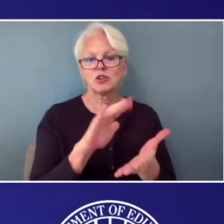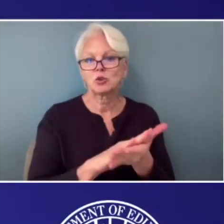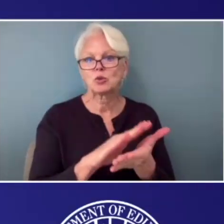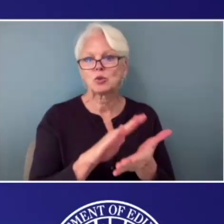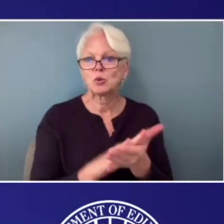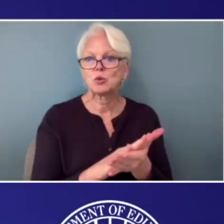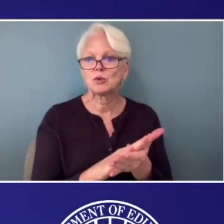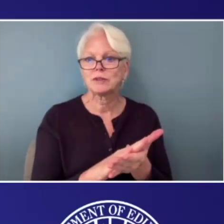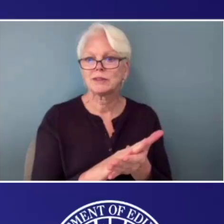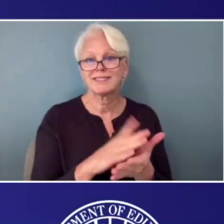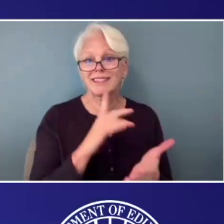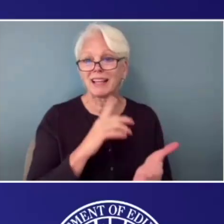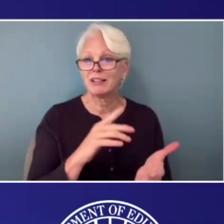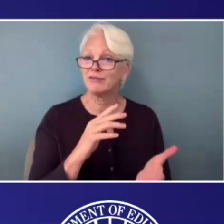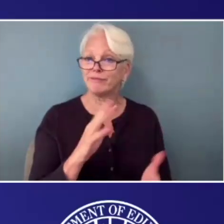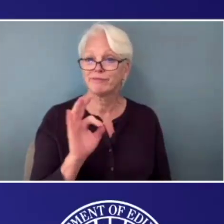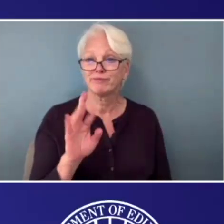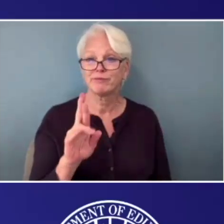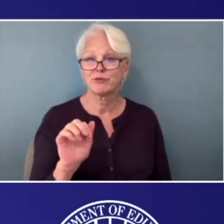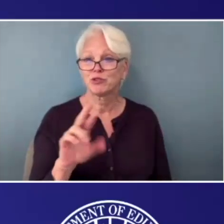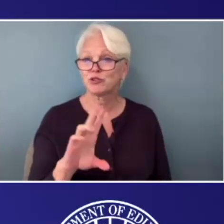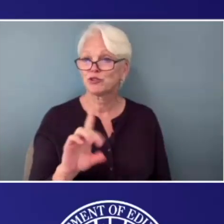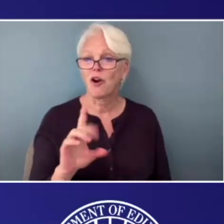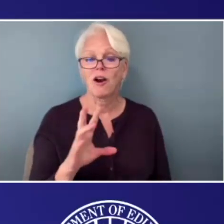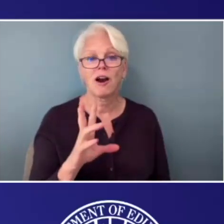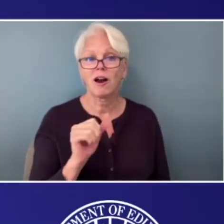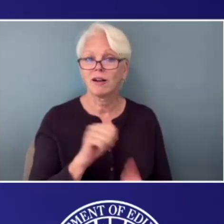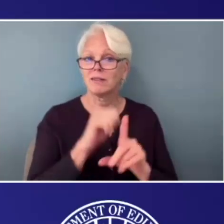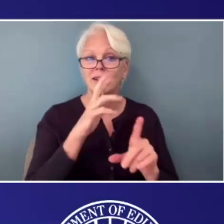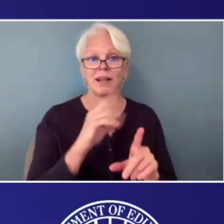for this one-year window. I would hope that they would not do that.